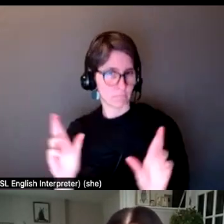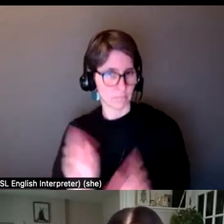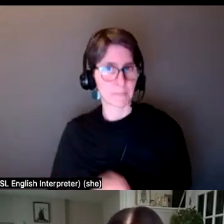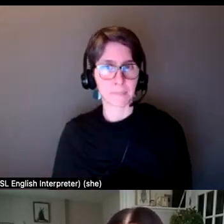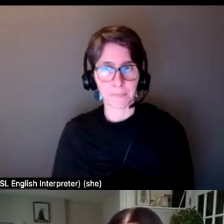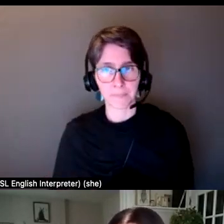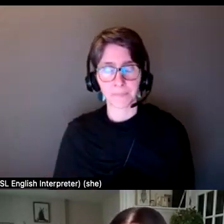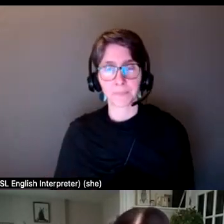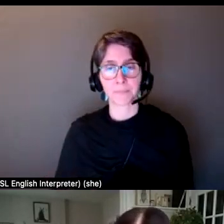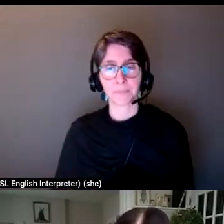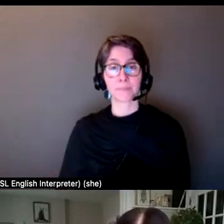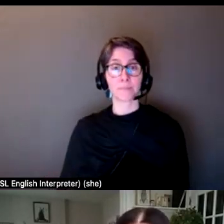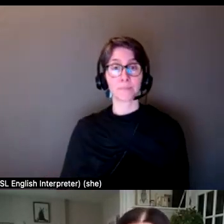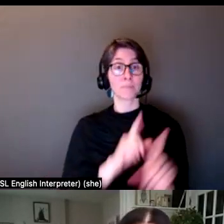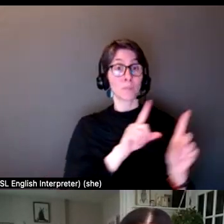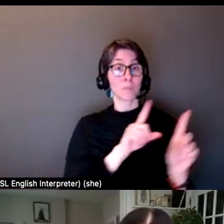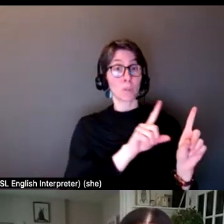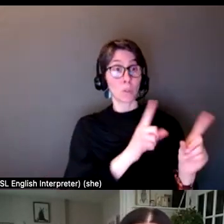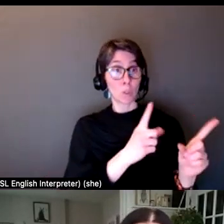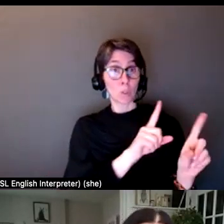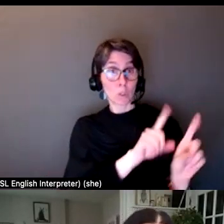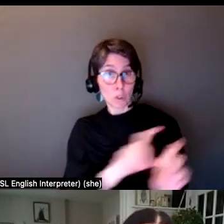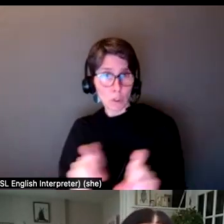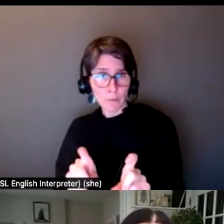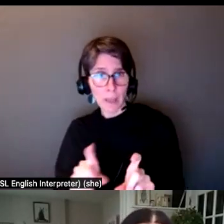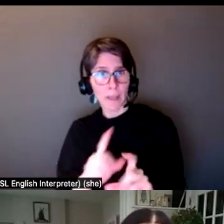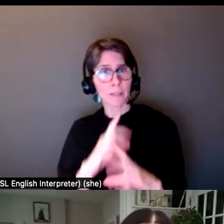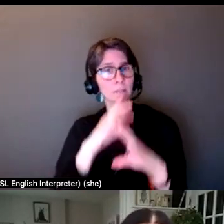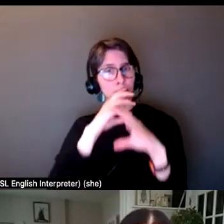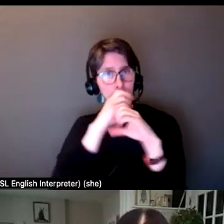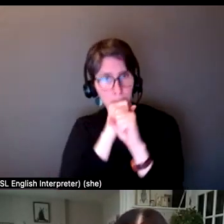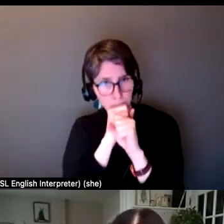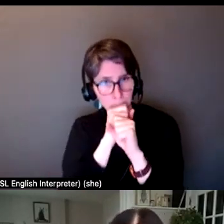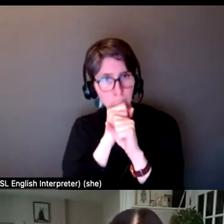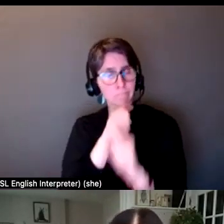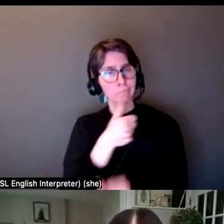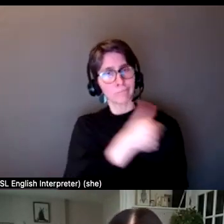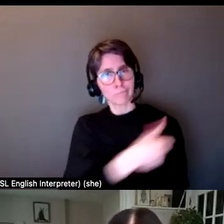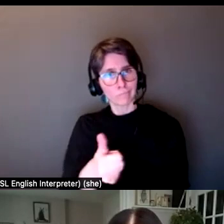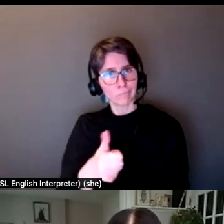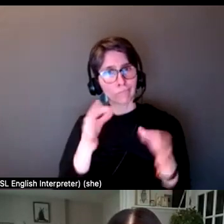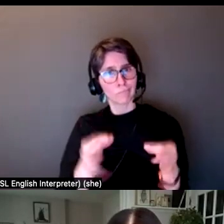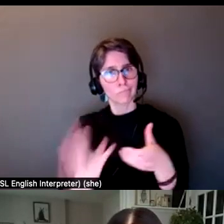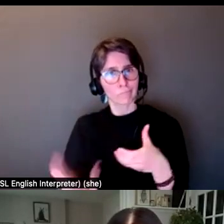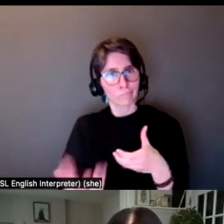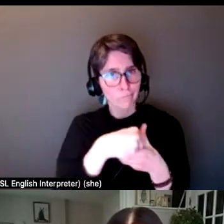it was also anonymous, voluntary, self-reported. Participation was encouraged across a wide range